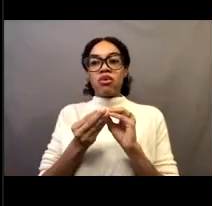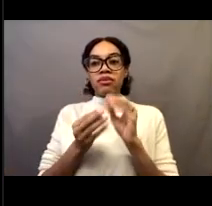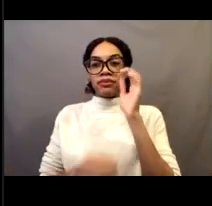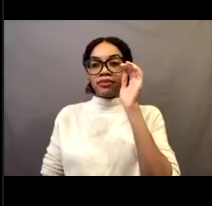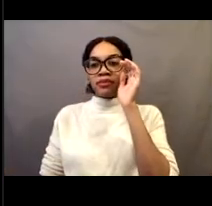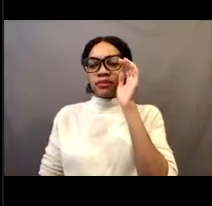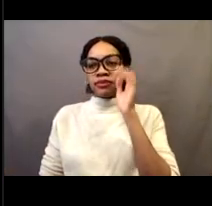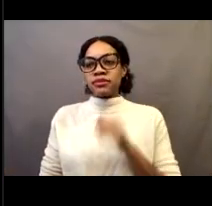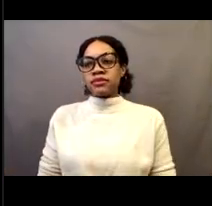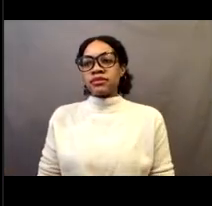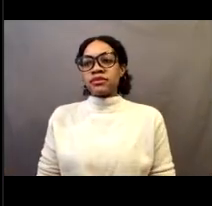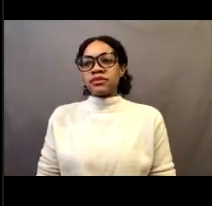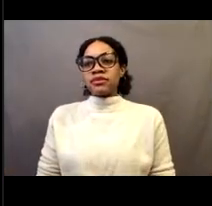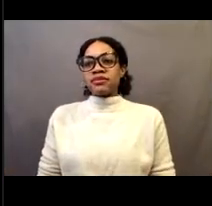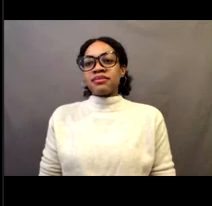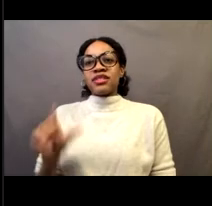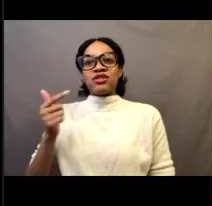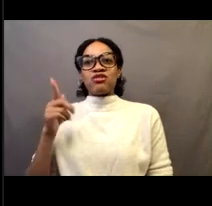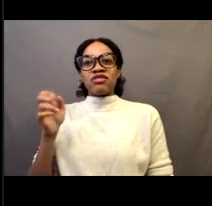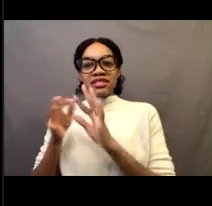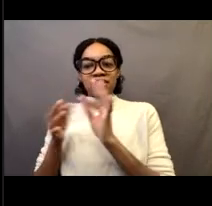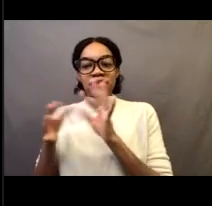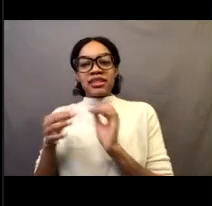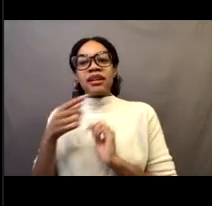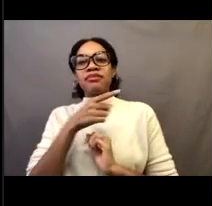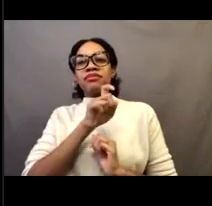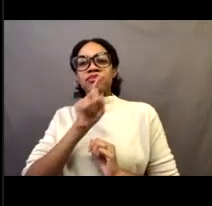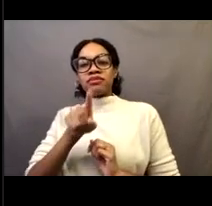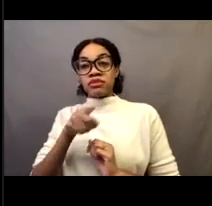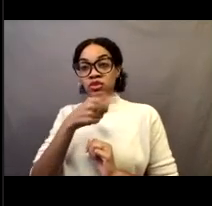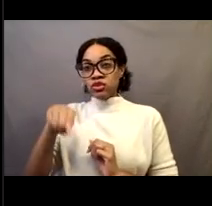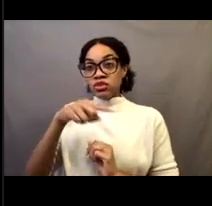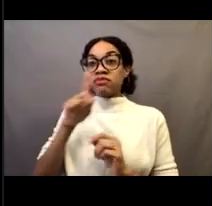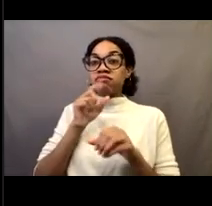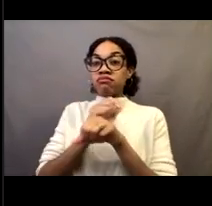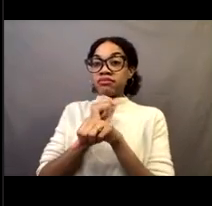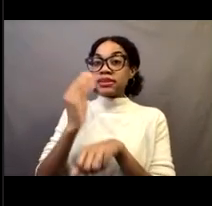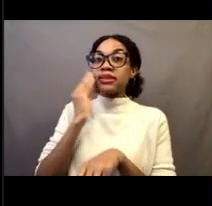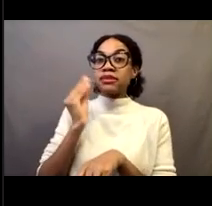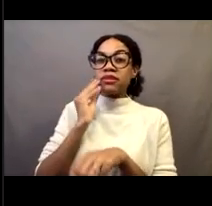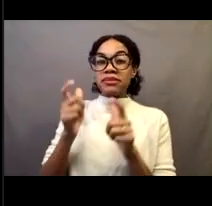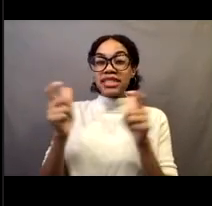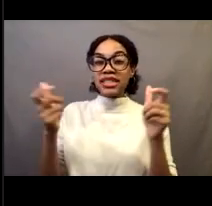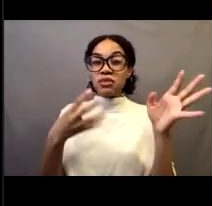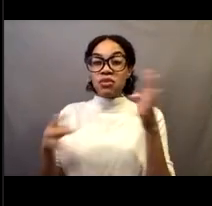So go ahead and write in that box, like Kanesa said have you ever been in a big storm and you can even let us know where you're